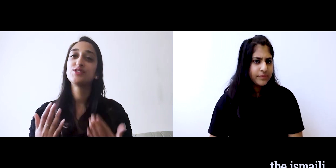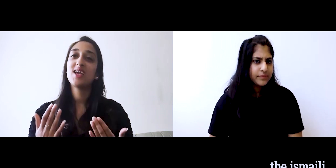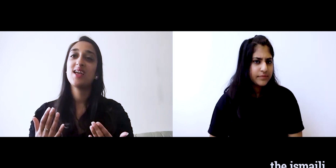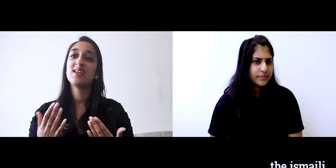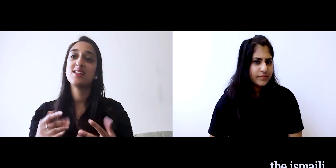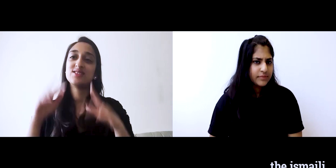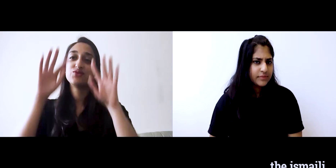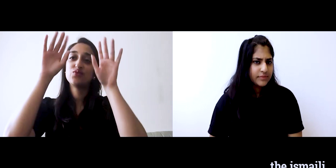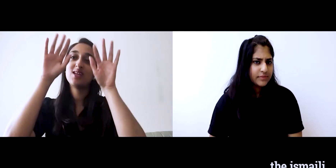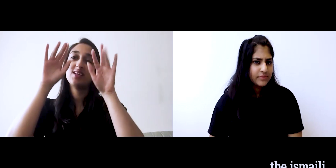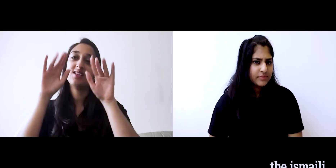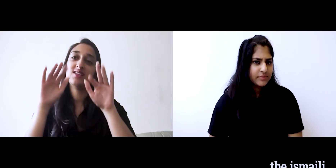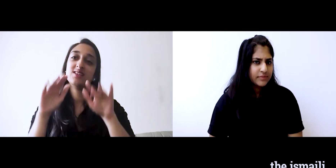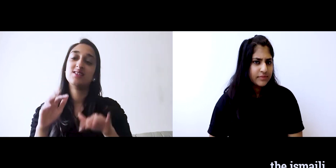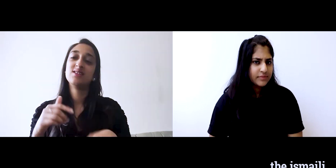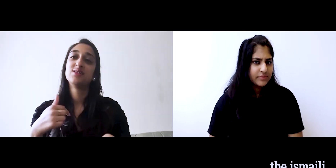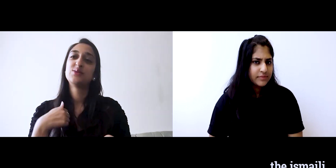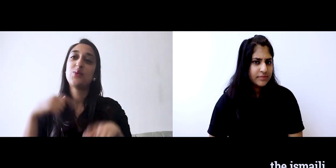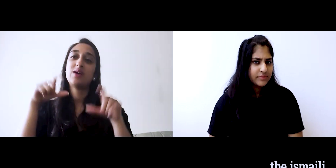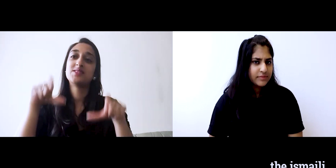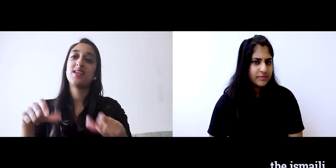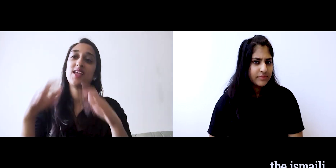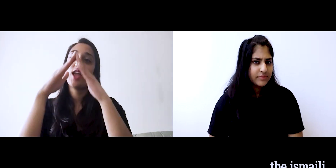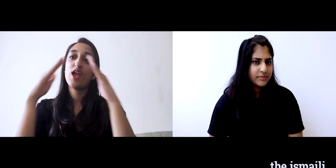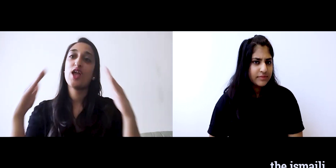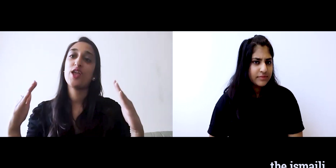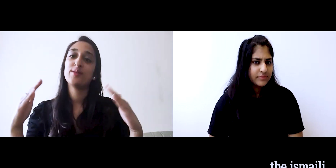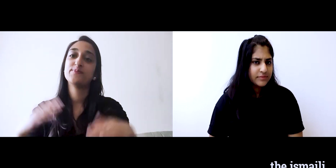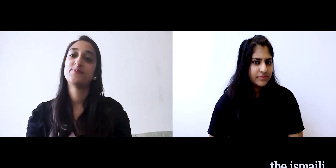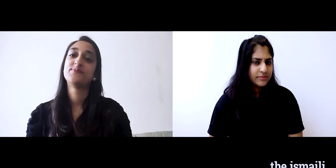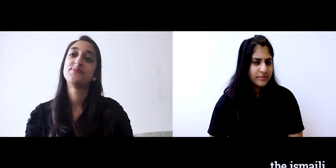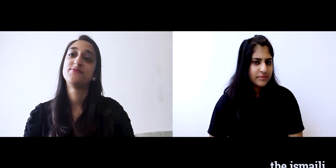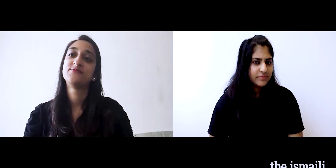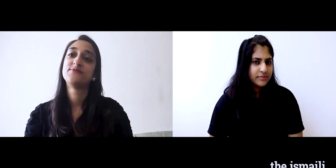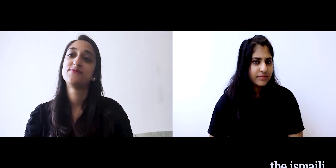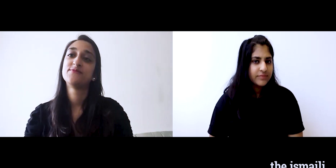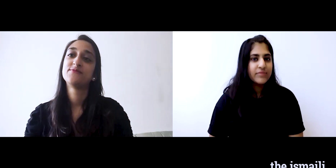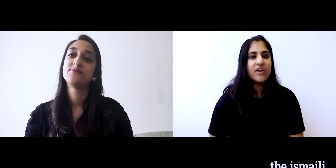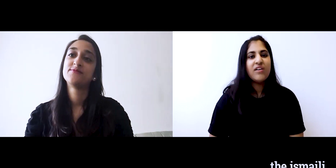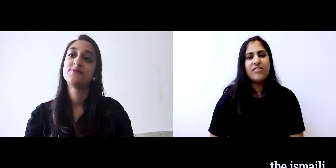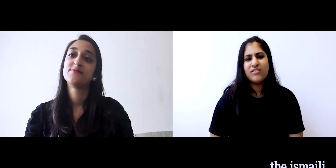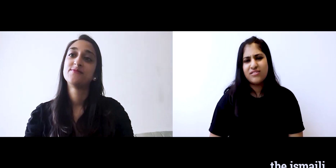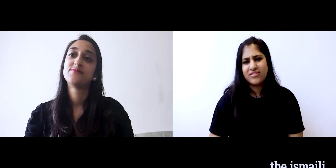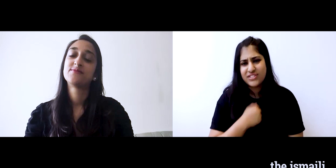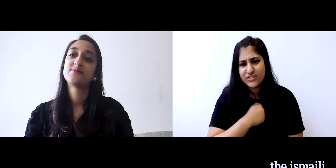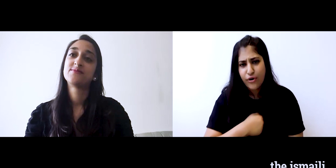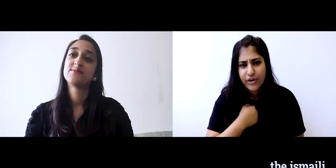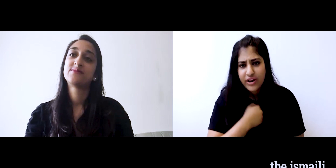Today it is raining, I am staying home. Oh, sorry.